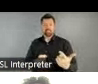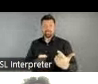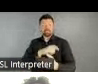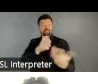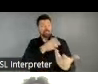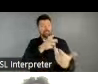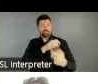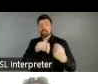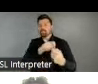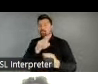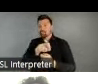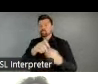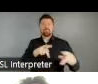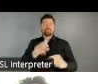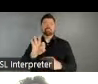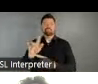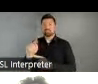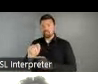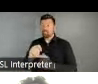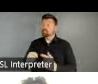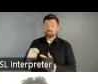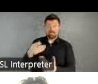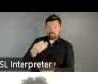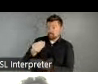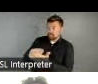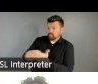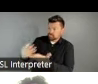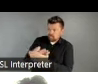In addition to receiving funding, ArtsHERE will also strengthen the local strengths of